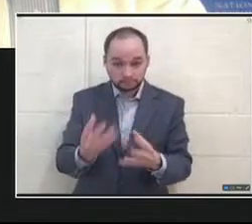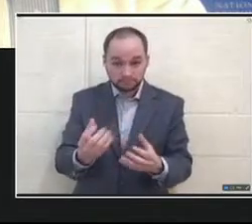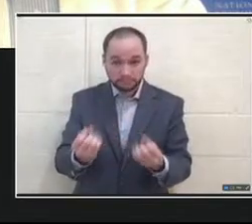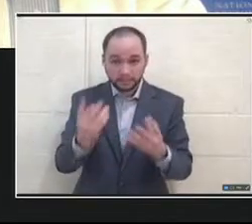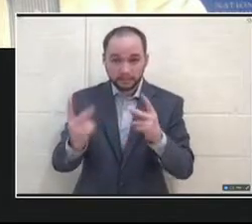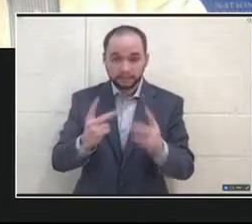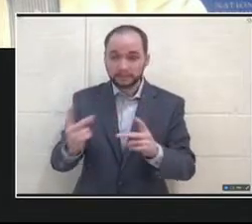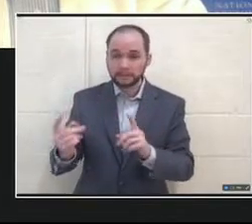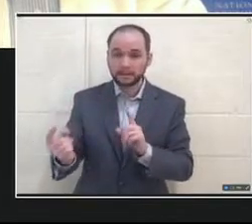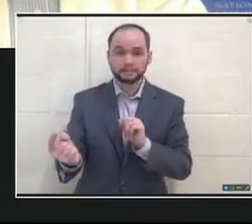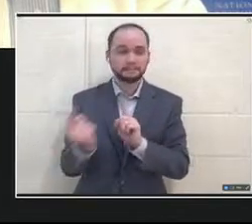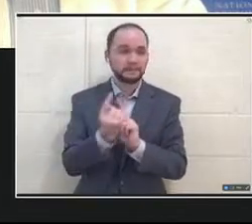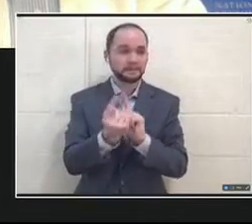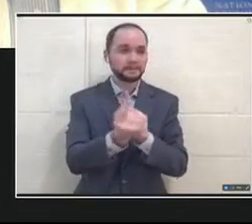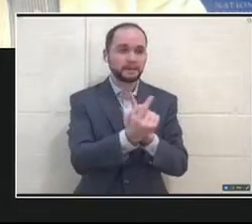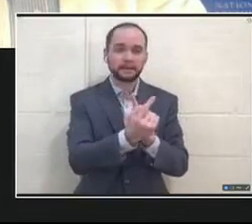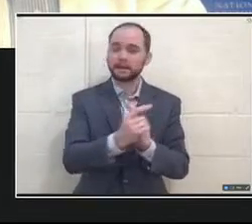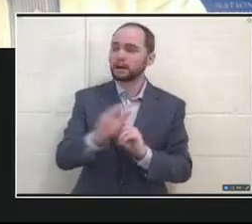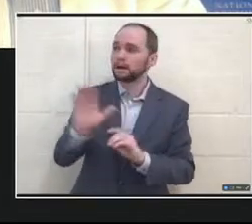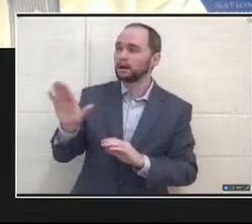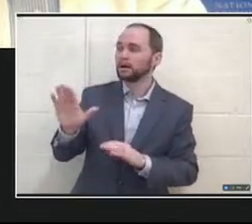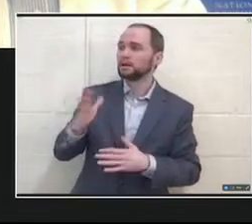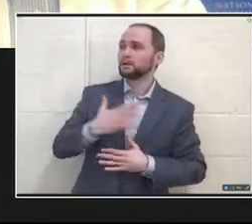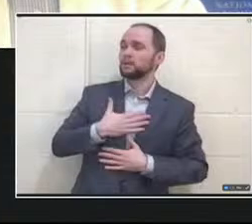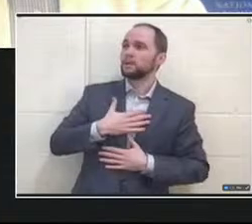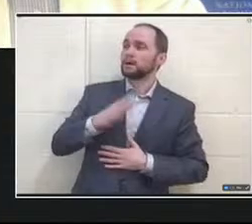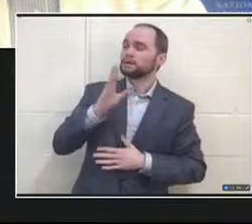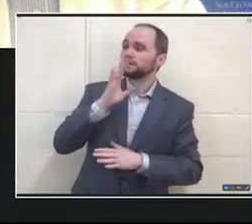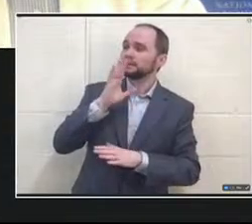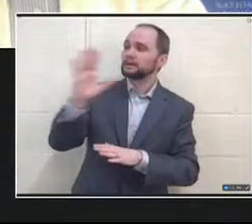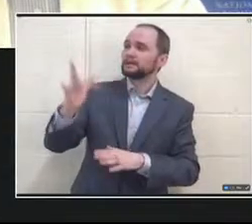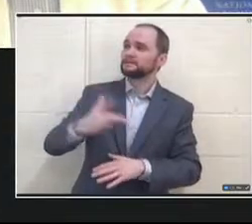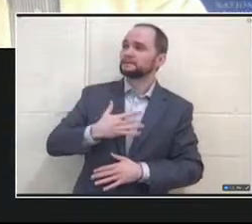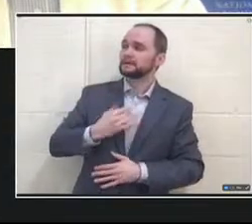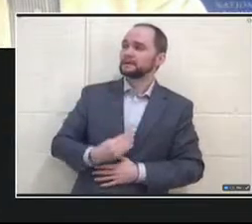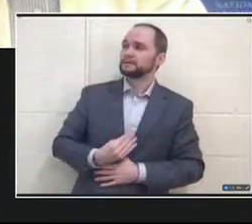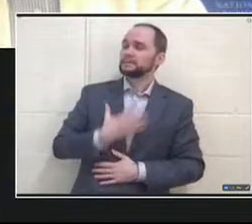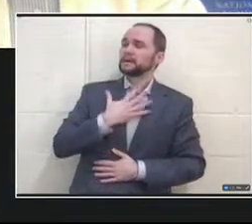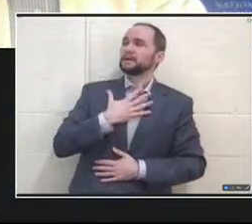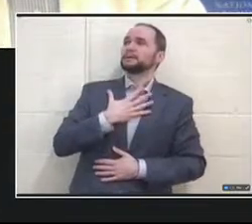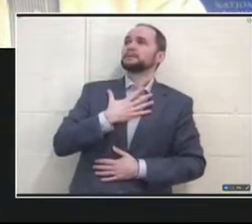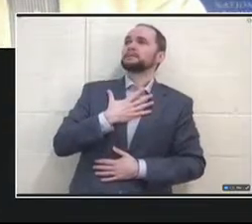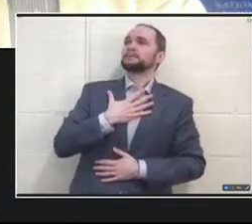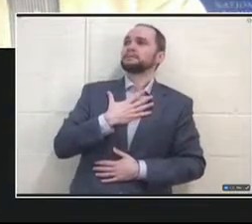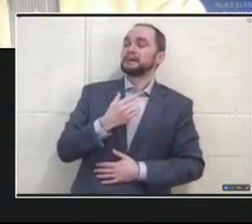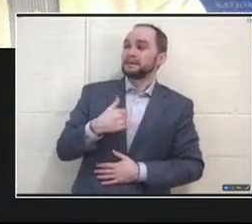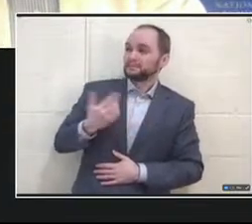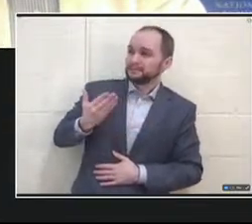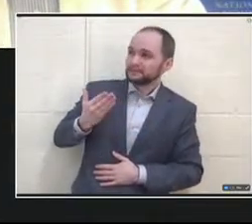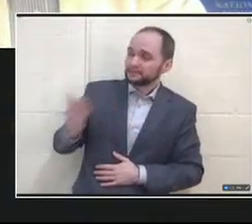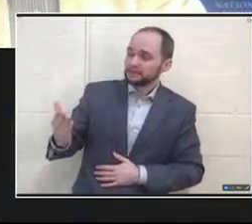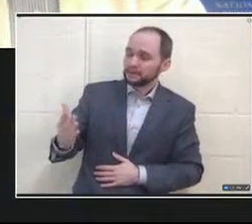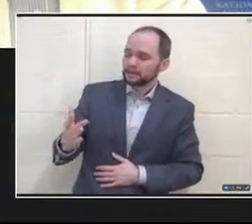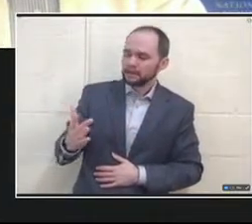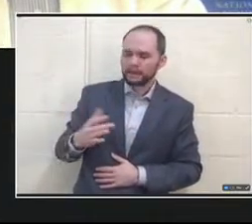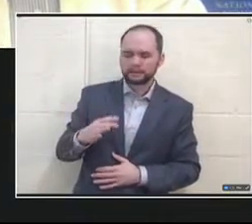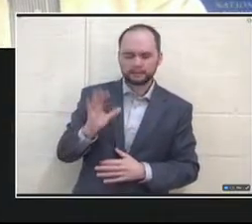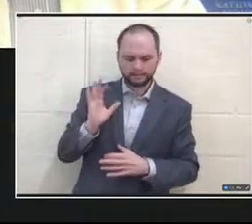how wonderful it was for them to be there and experience the spirit of the day and the music.